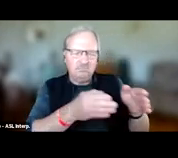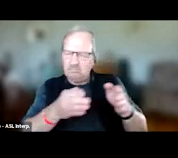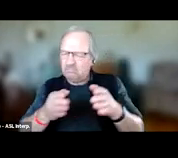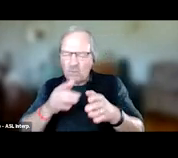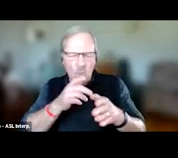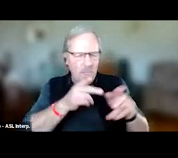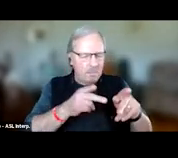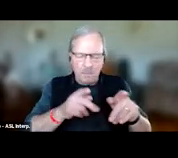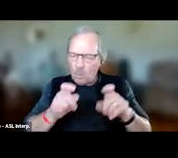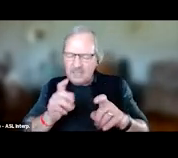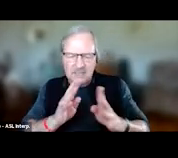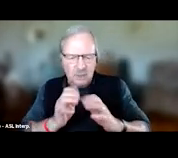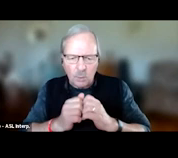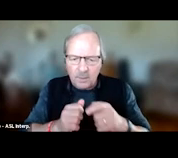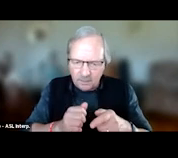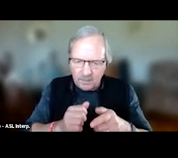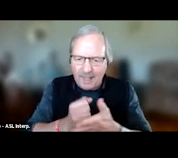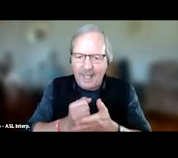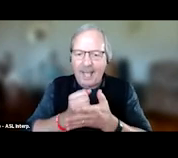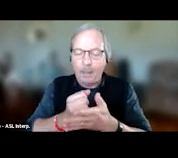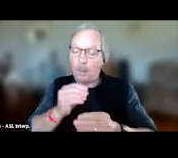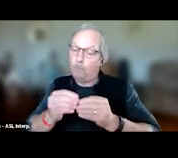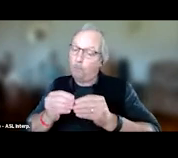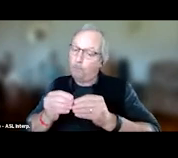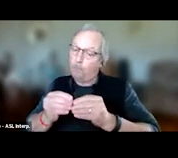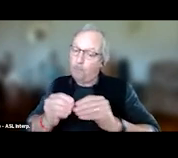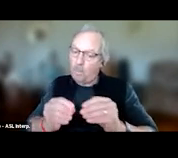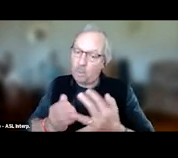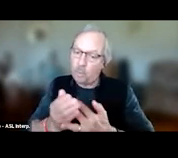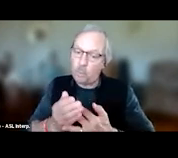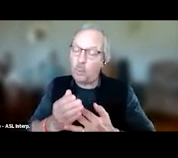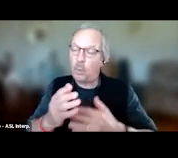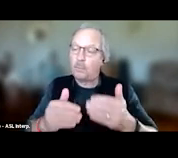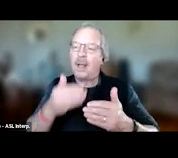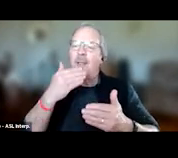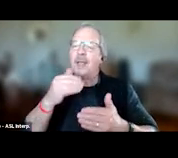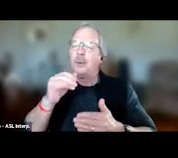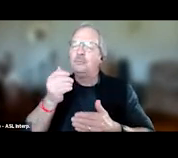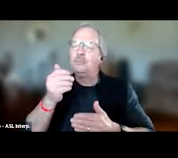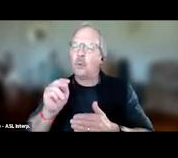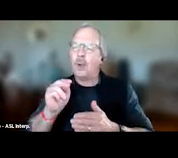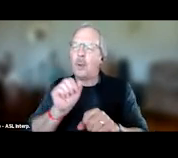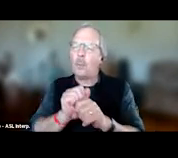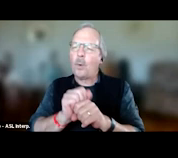to talk to help move through the process. So thank you Joann, for working on this together. Well, you're welcome.